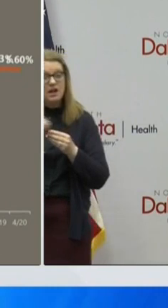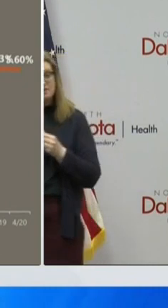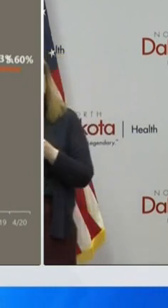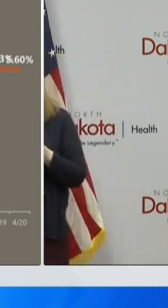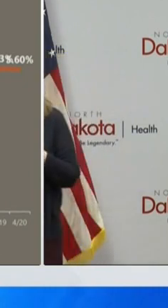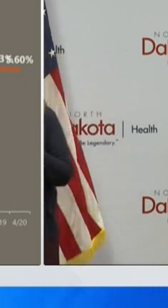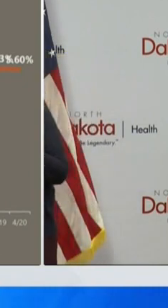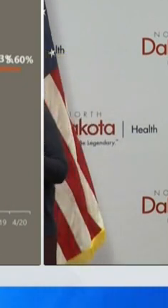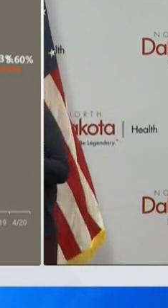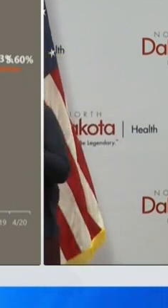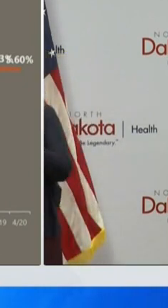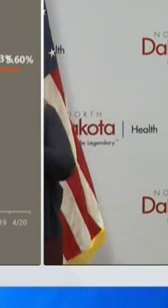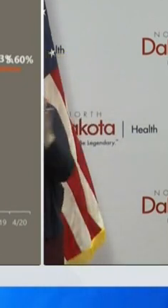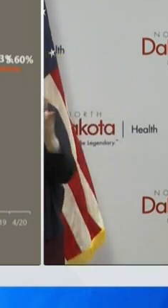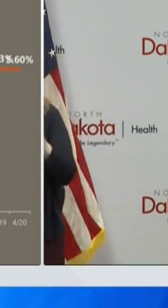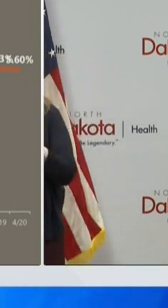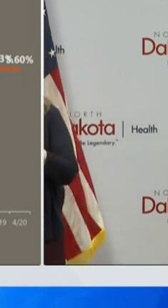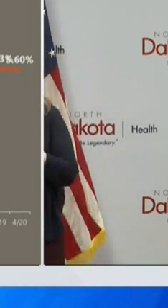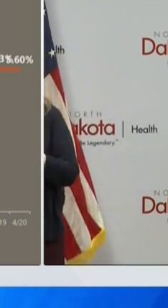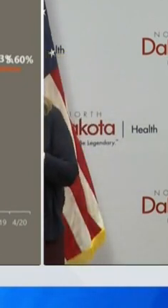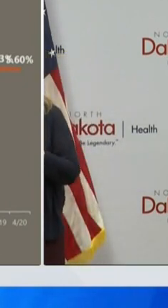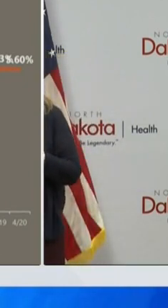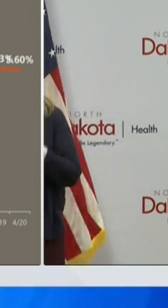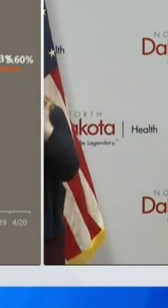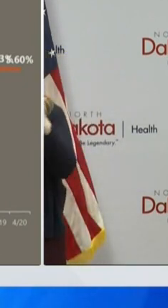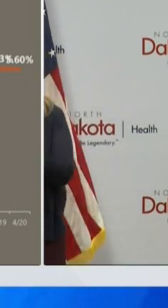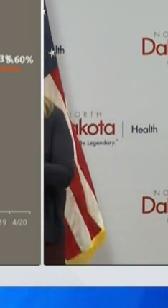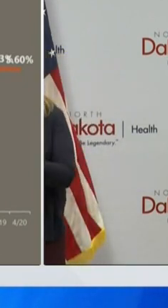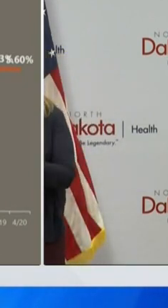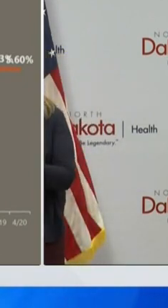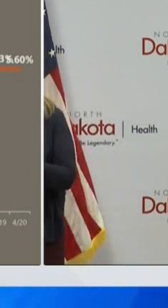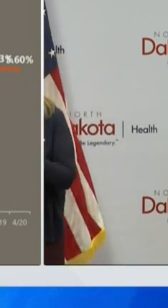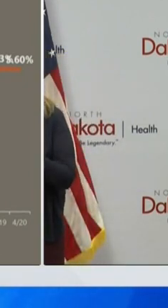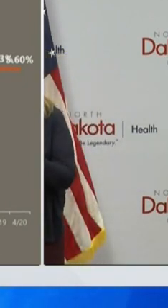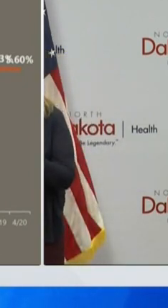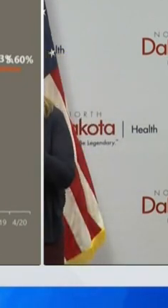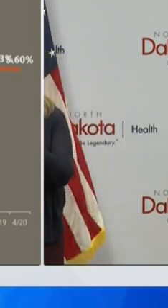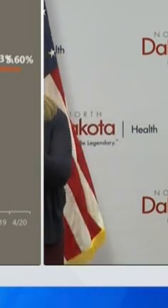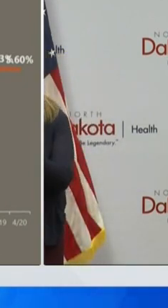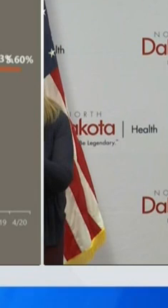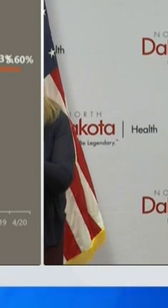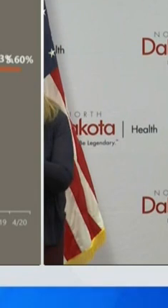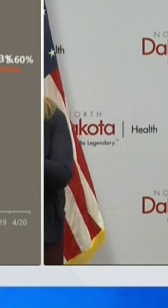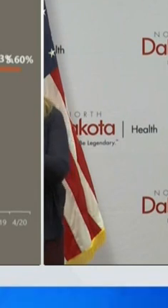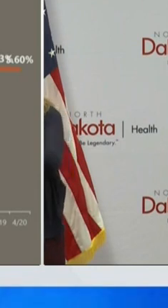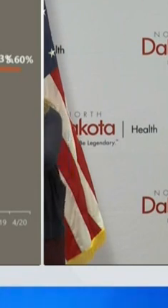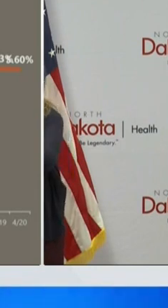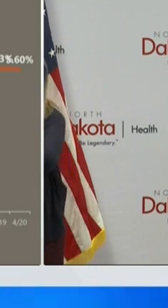SLIDE IS ONE THING TO LOOK AT WHEN WE LOOK AT REOPENING